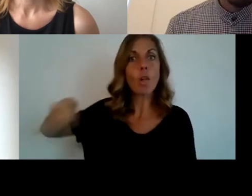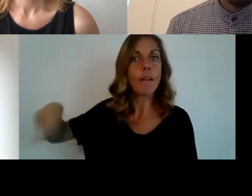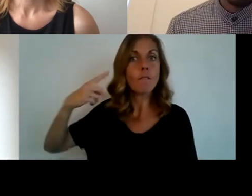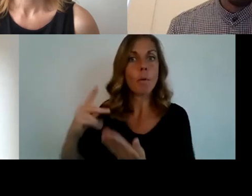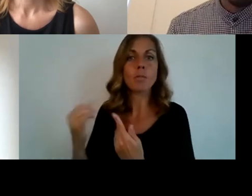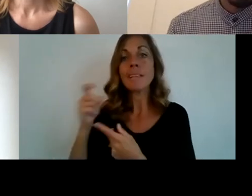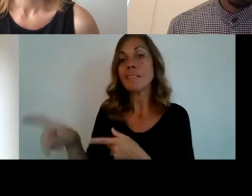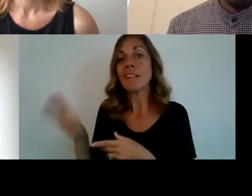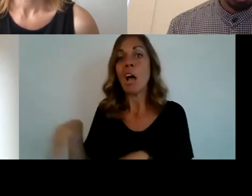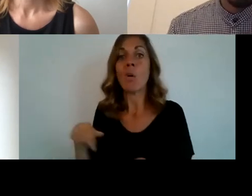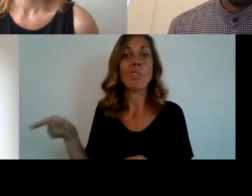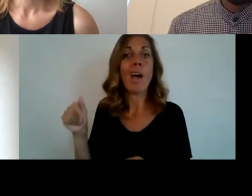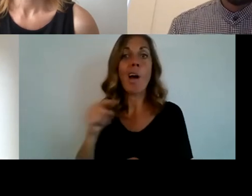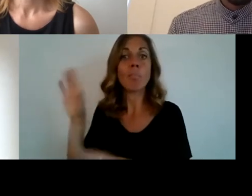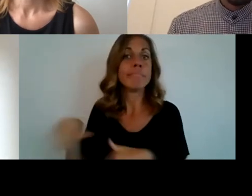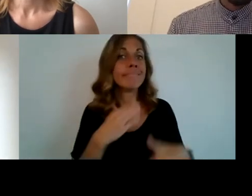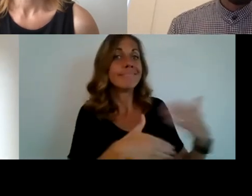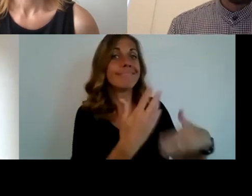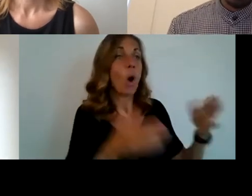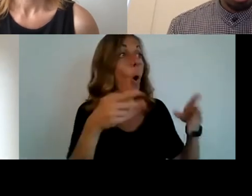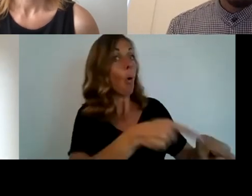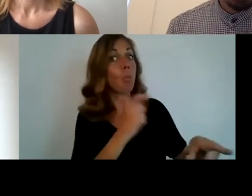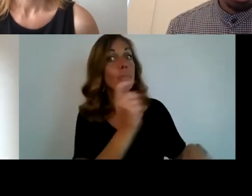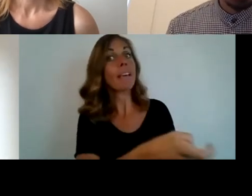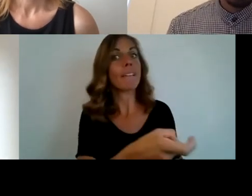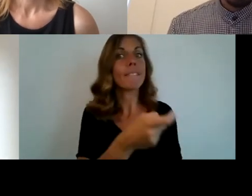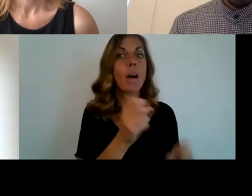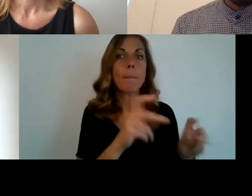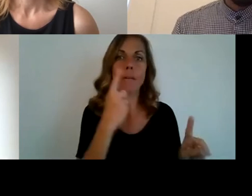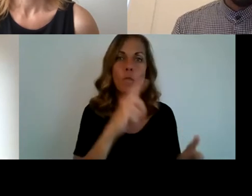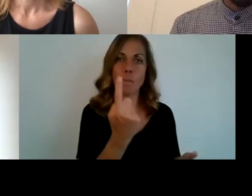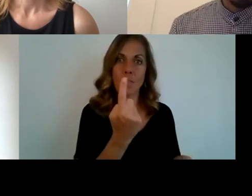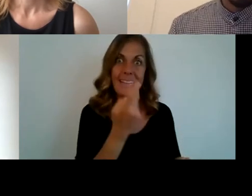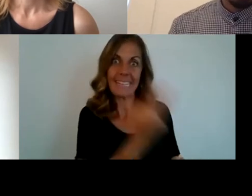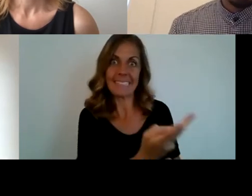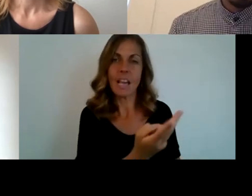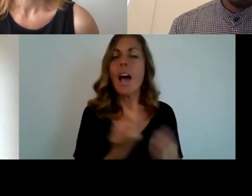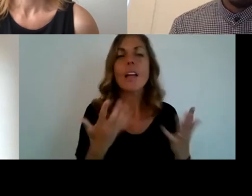exposure to leadership regularly to be denied opportunities for advancement in the organization.